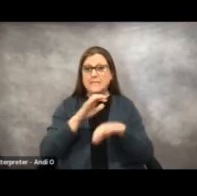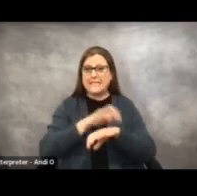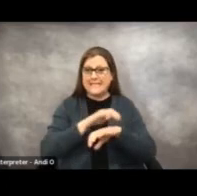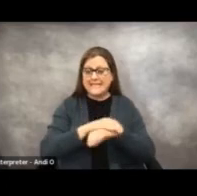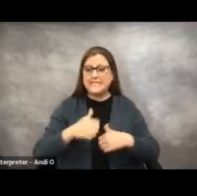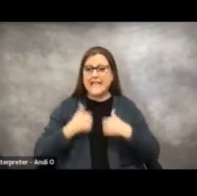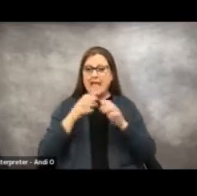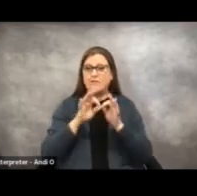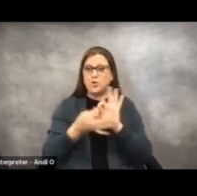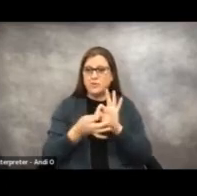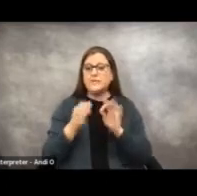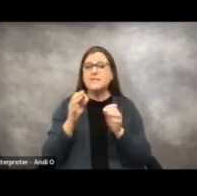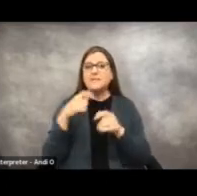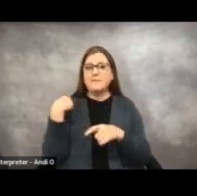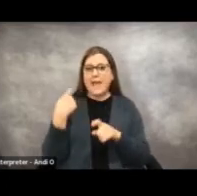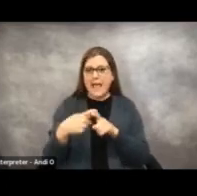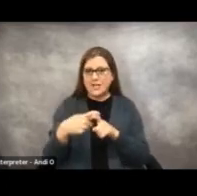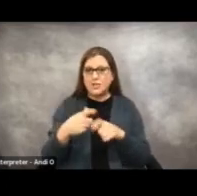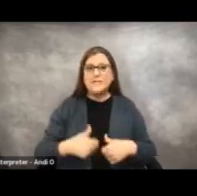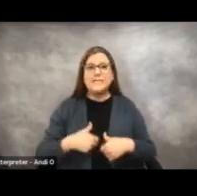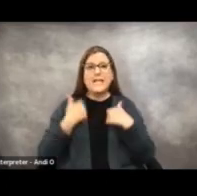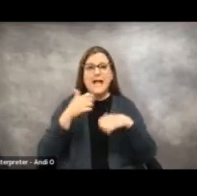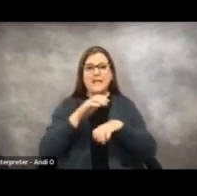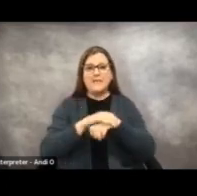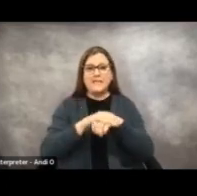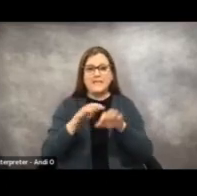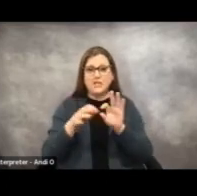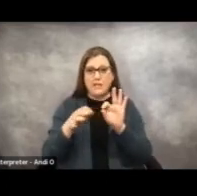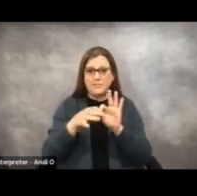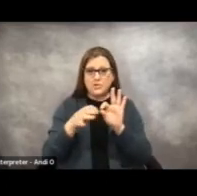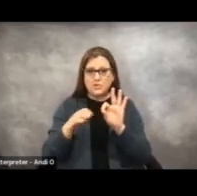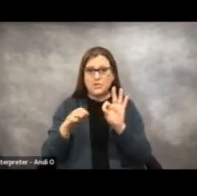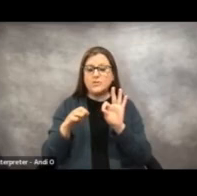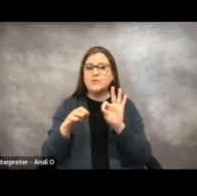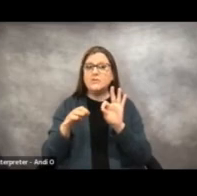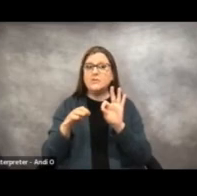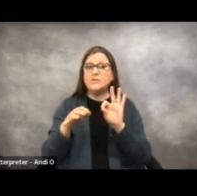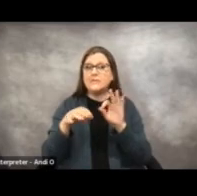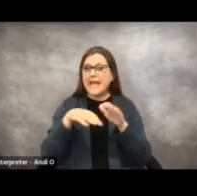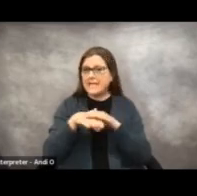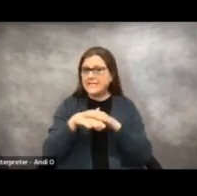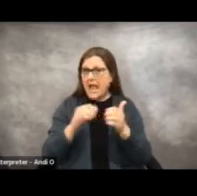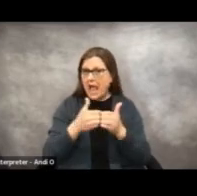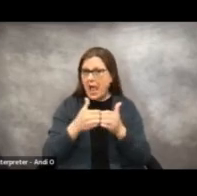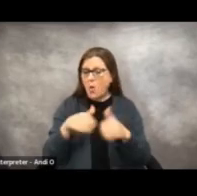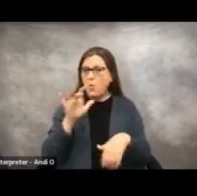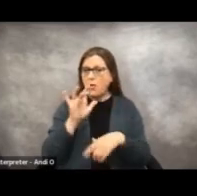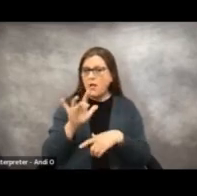in Spanish. The life English captions can be x accessed by clicking the CC button at the